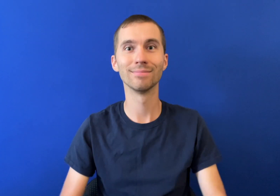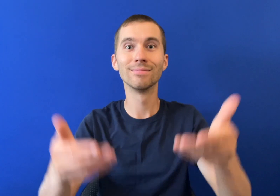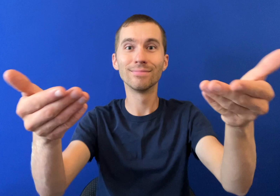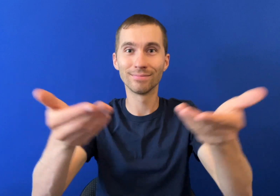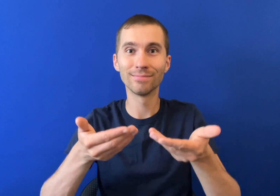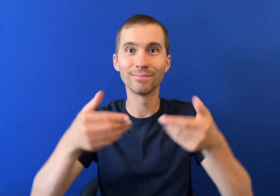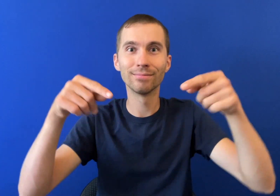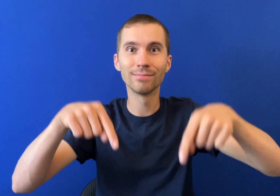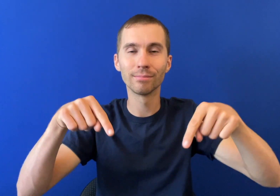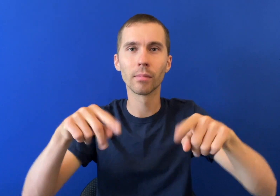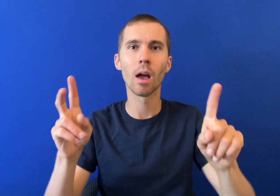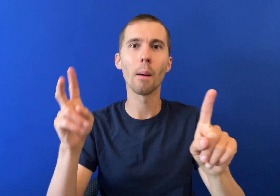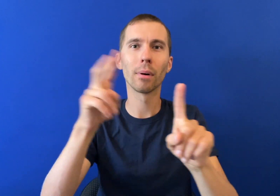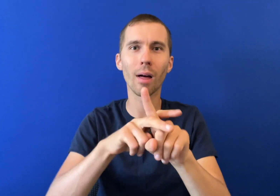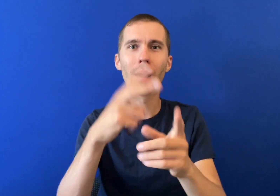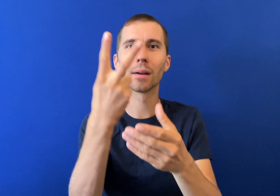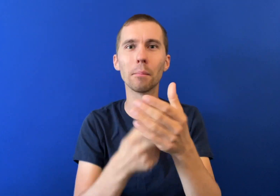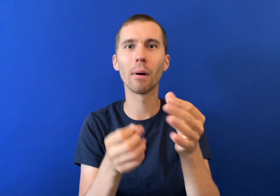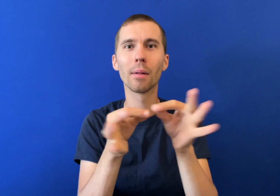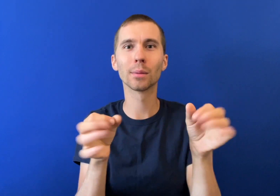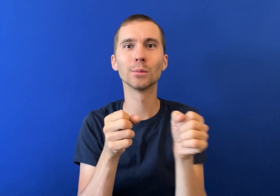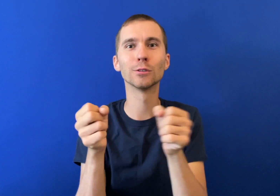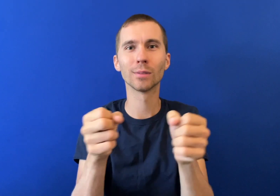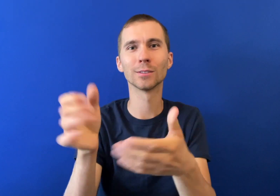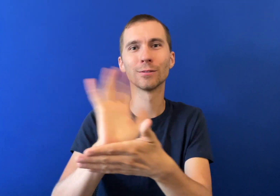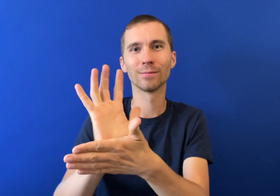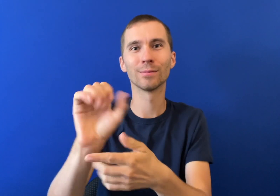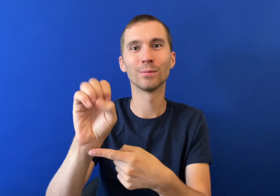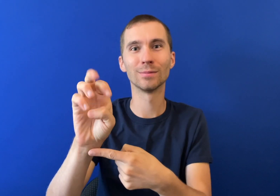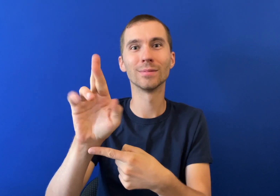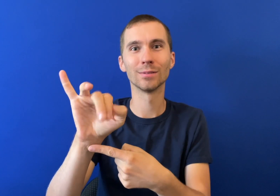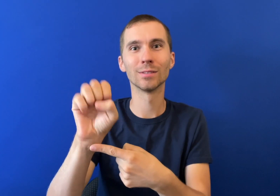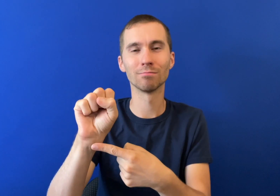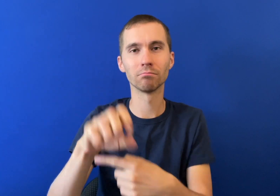Welcome to the "Applying Bilingual Strategies" video series.